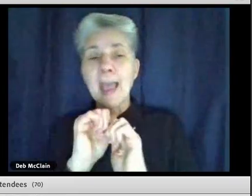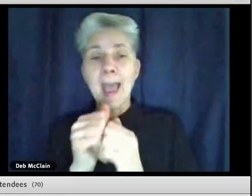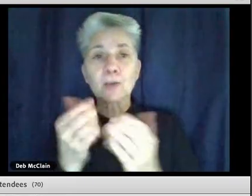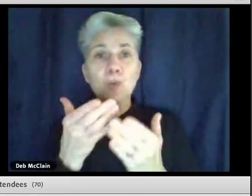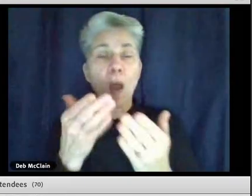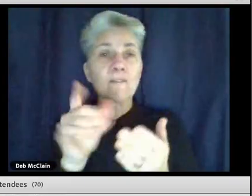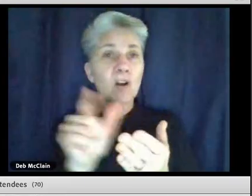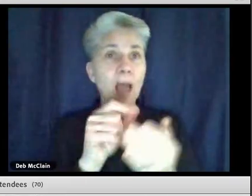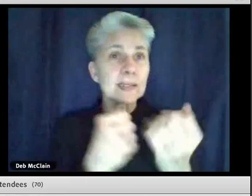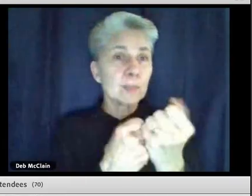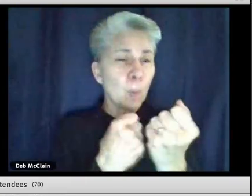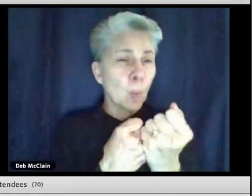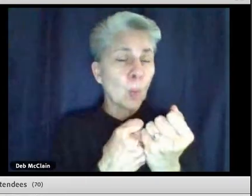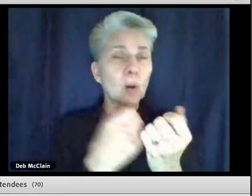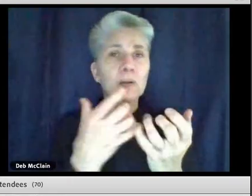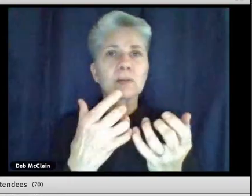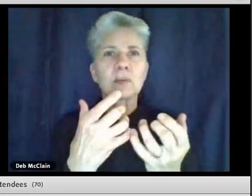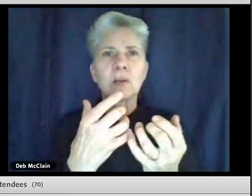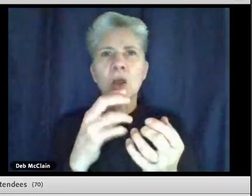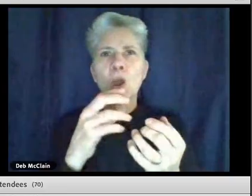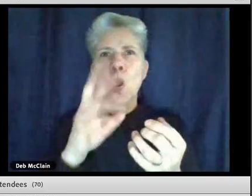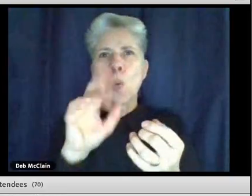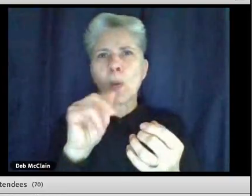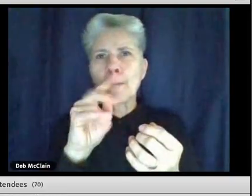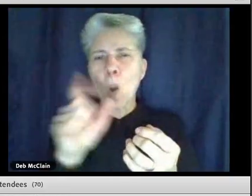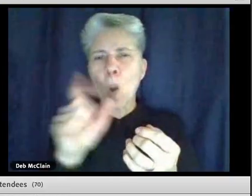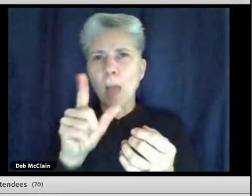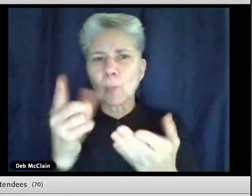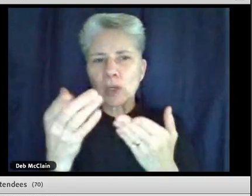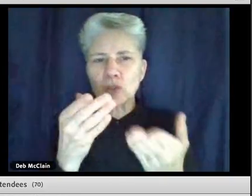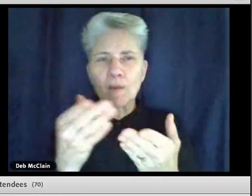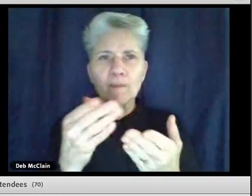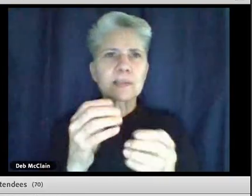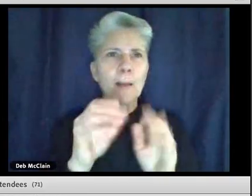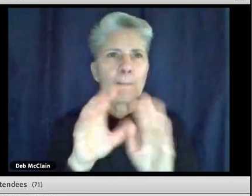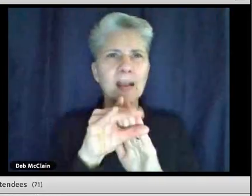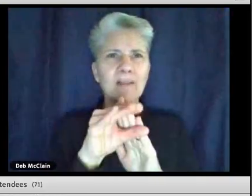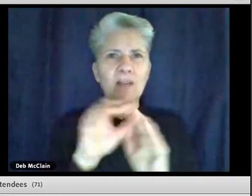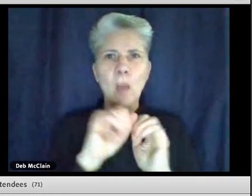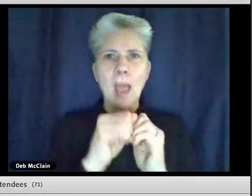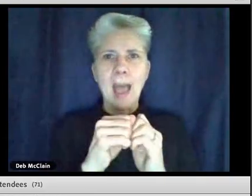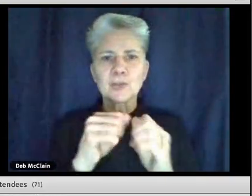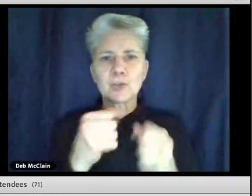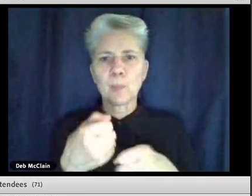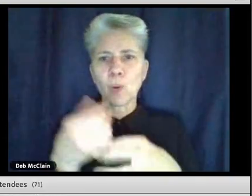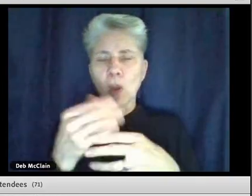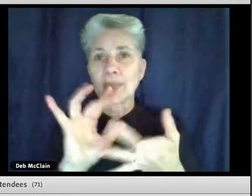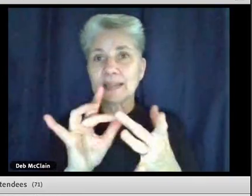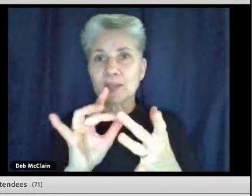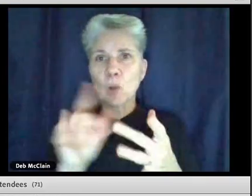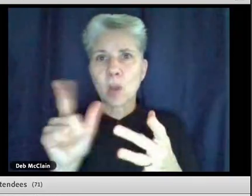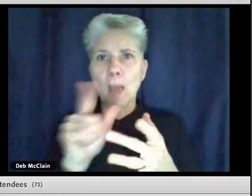like how to offer libraries support, remote library services. You know, make a video about how to access the digital library